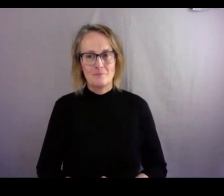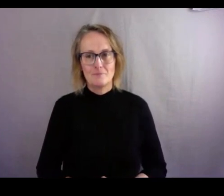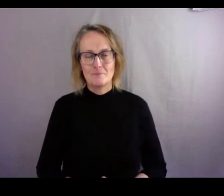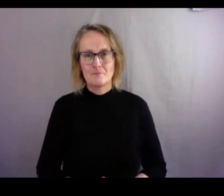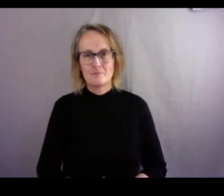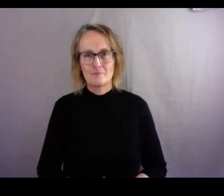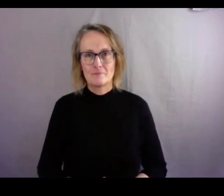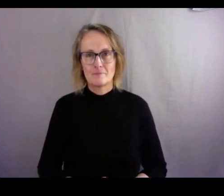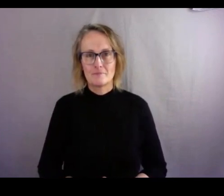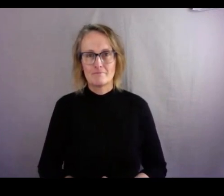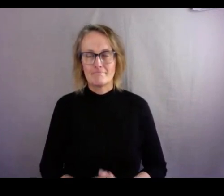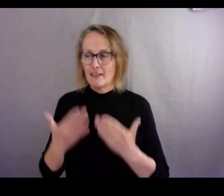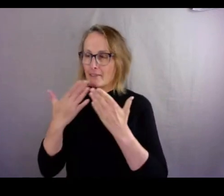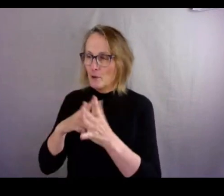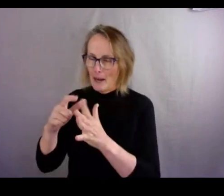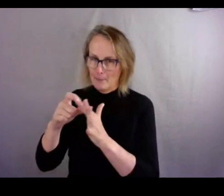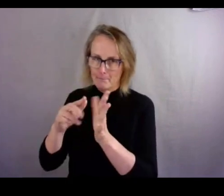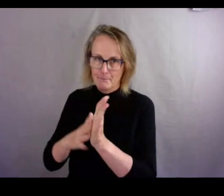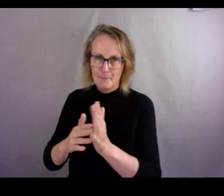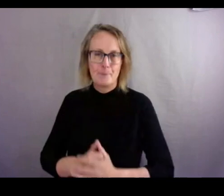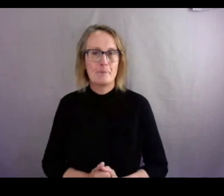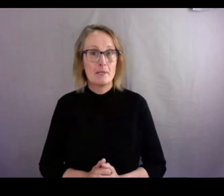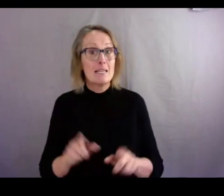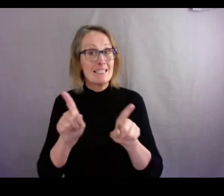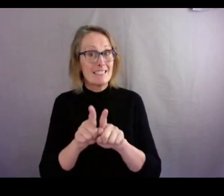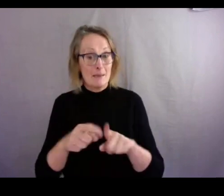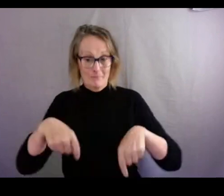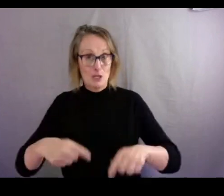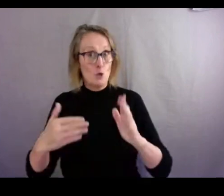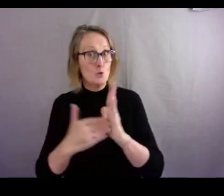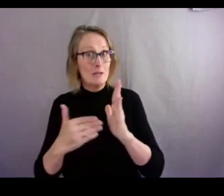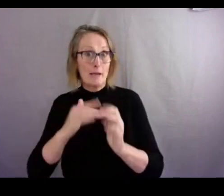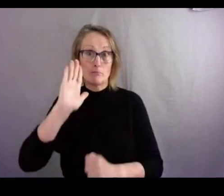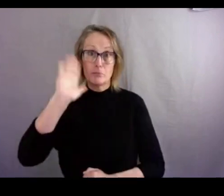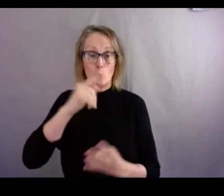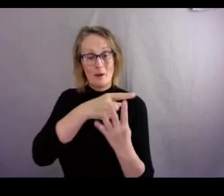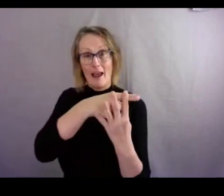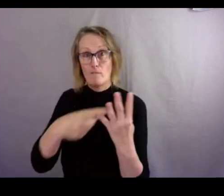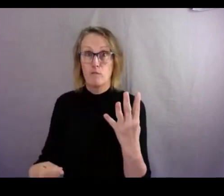Thank you, Adam. So, as Adam said, in today's programme, we will hear from four of the key contributors